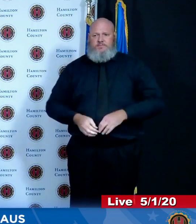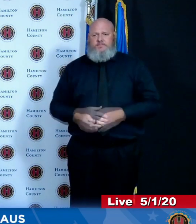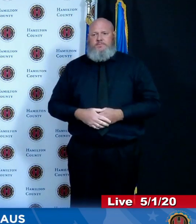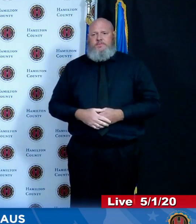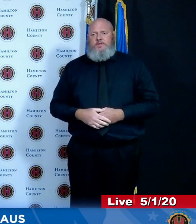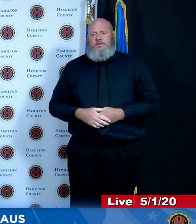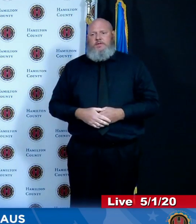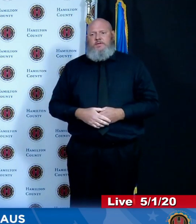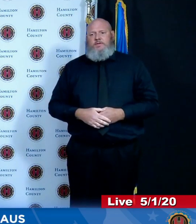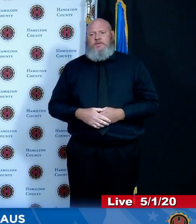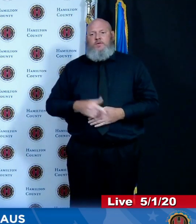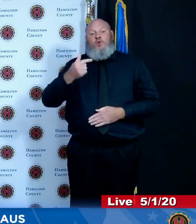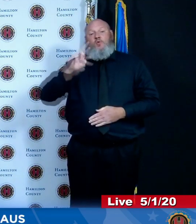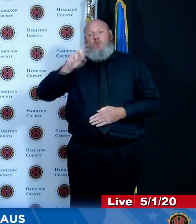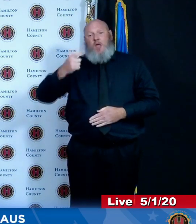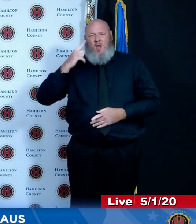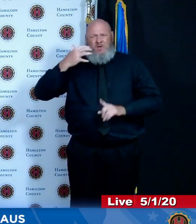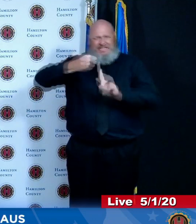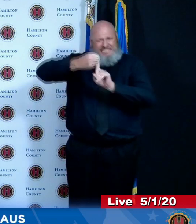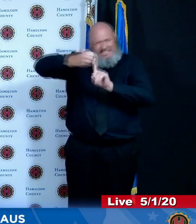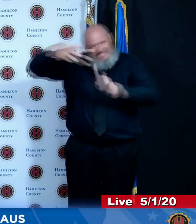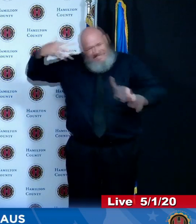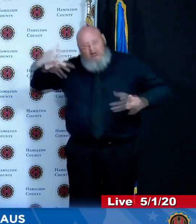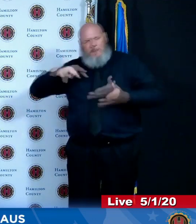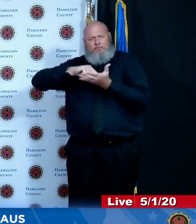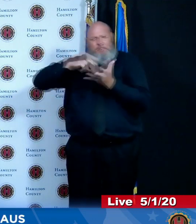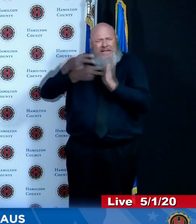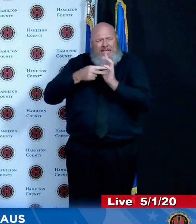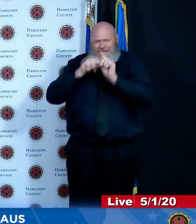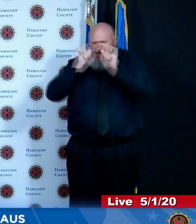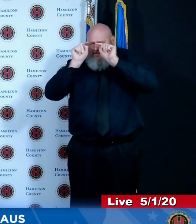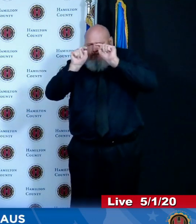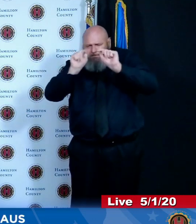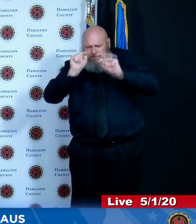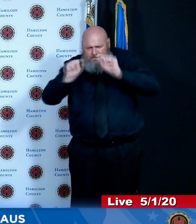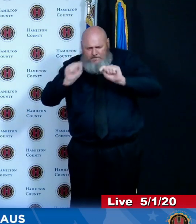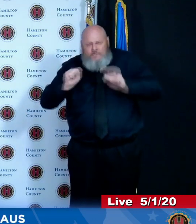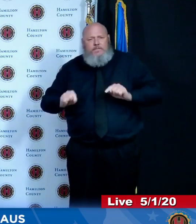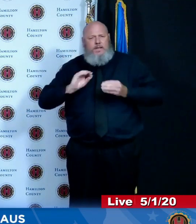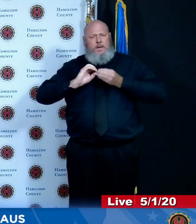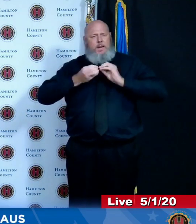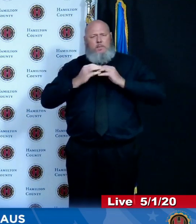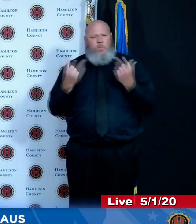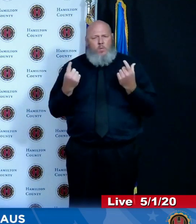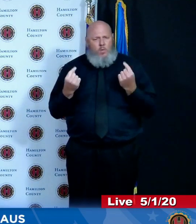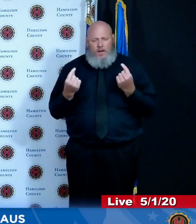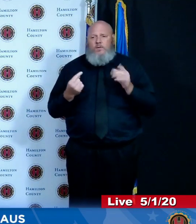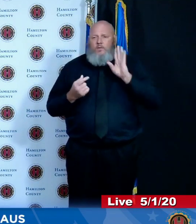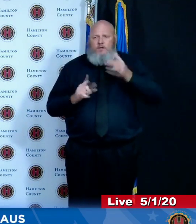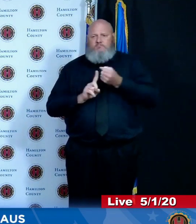going to talk about the stay at home order as it stands at this moment in